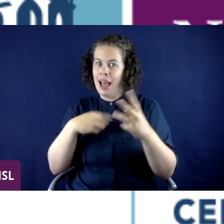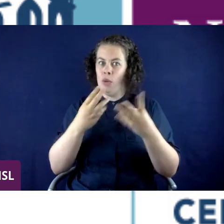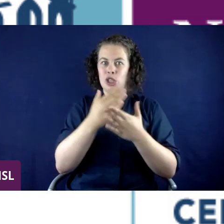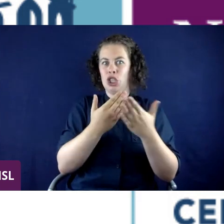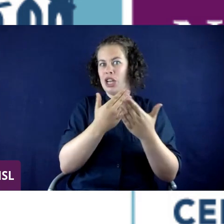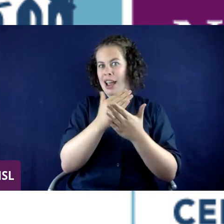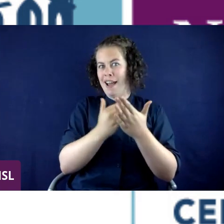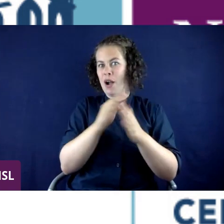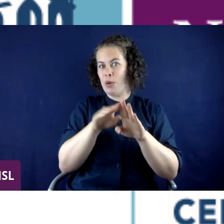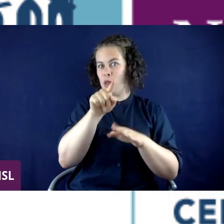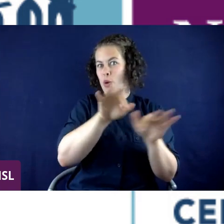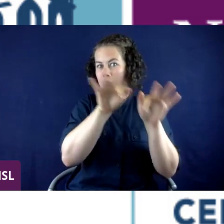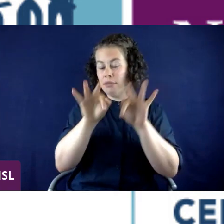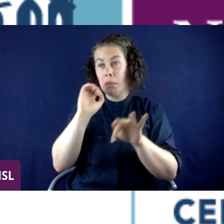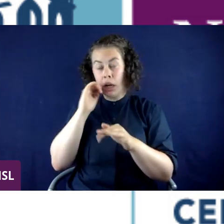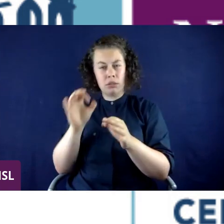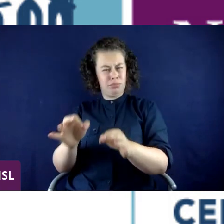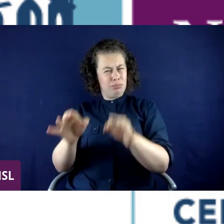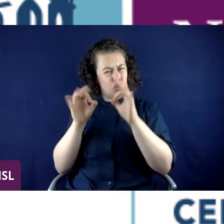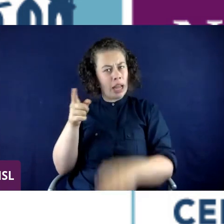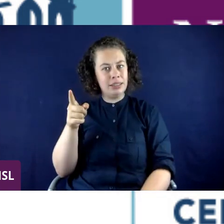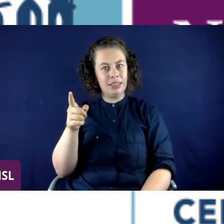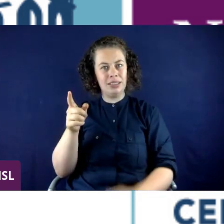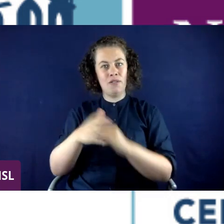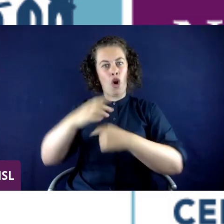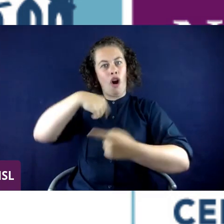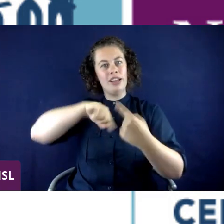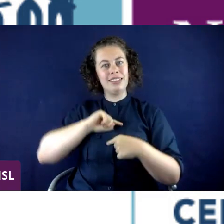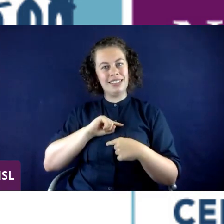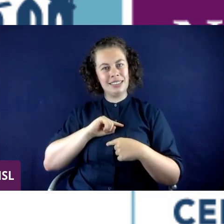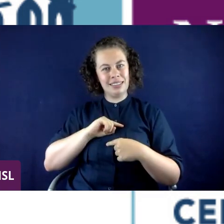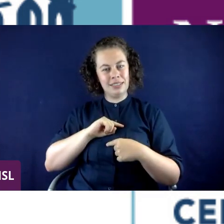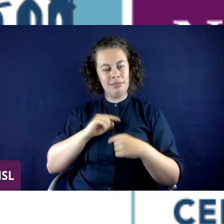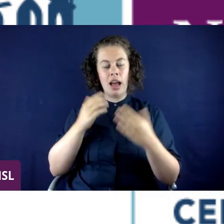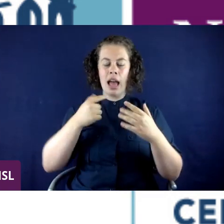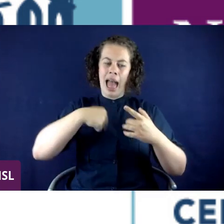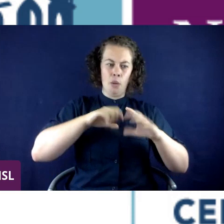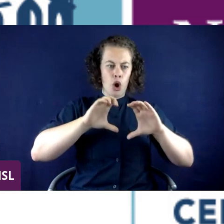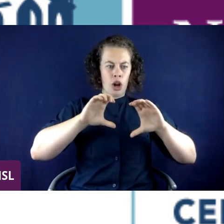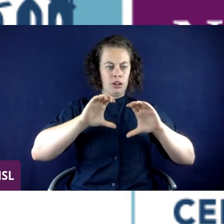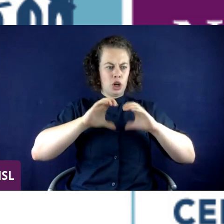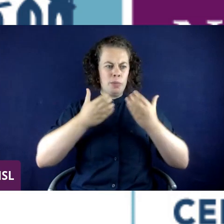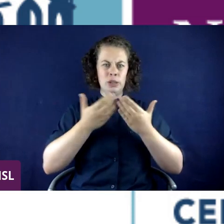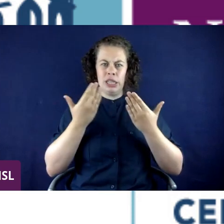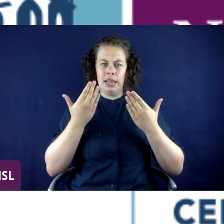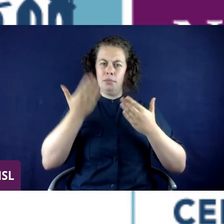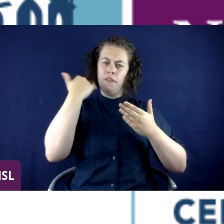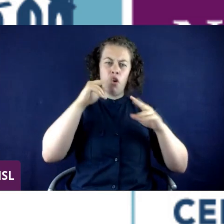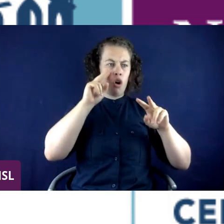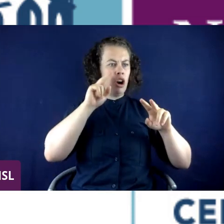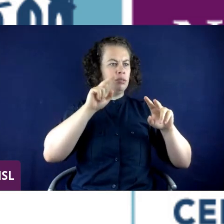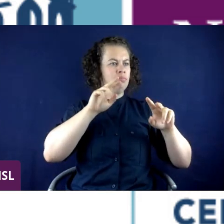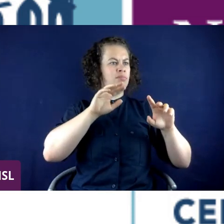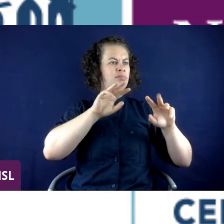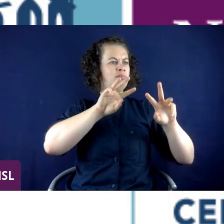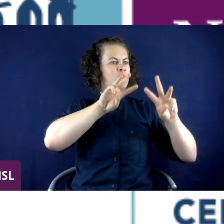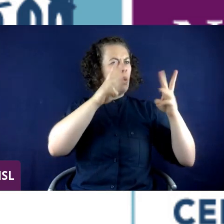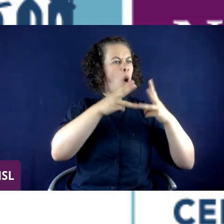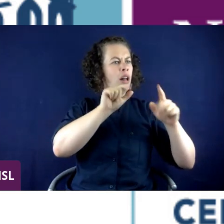Isolation has been cut through this online gaming practice as a part of leisure and access